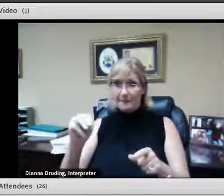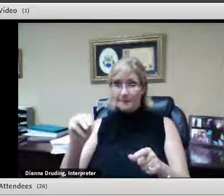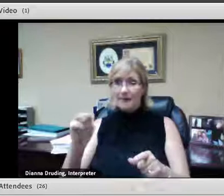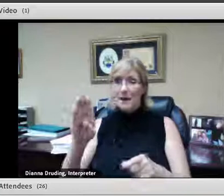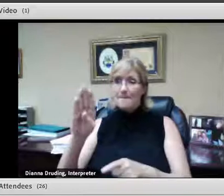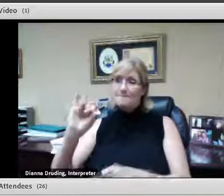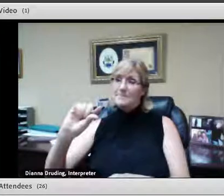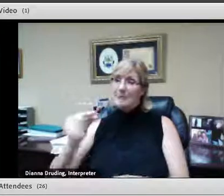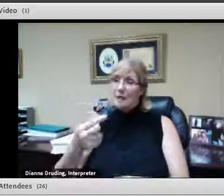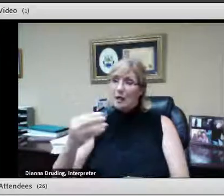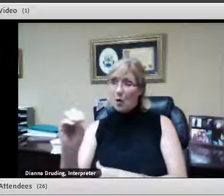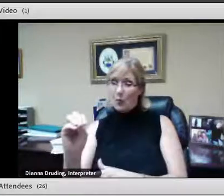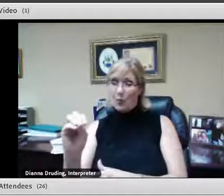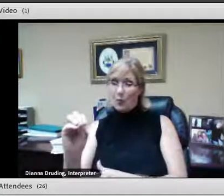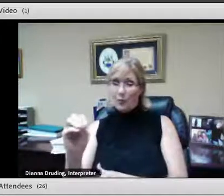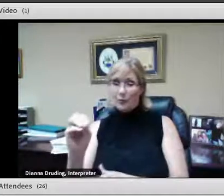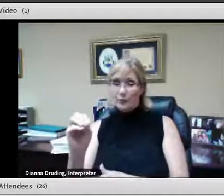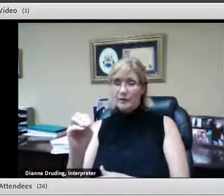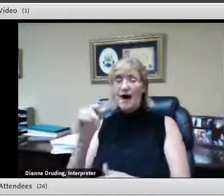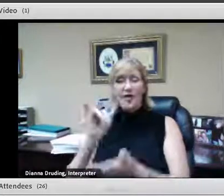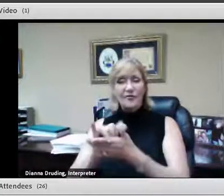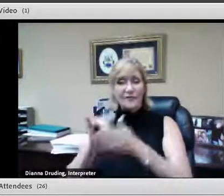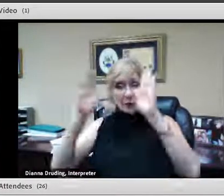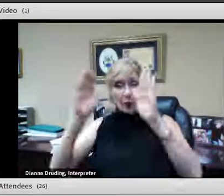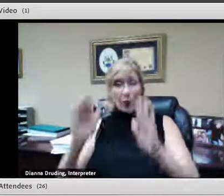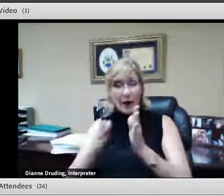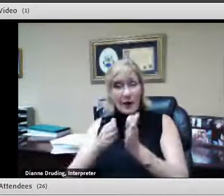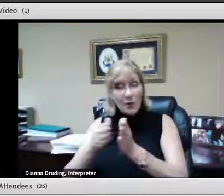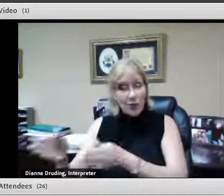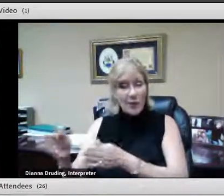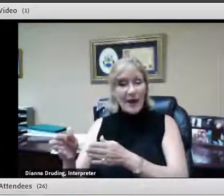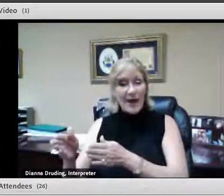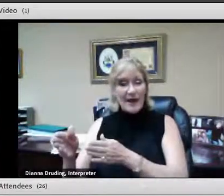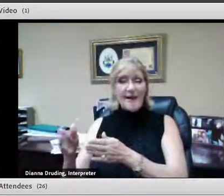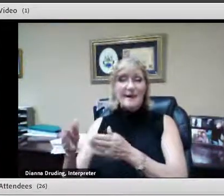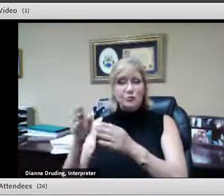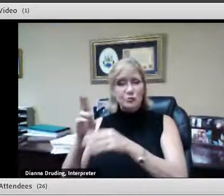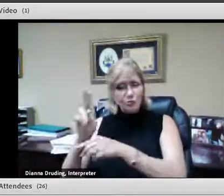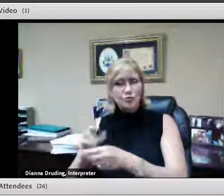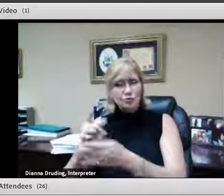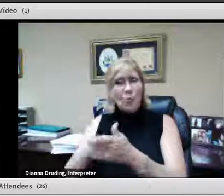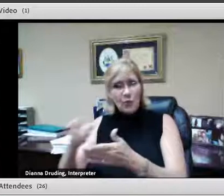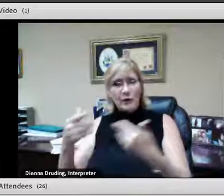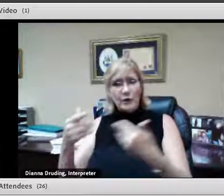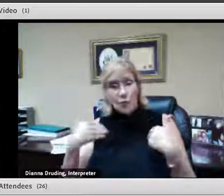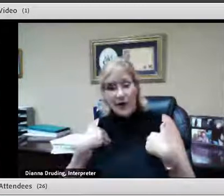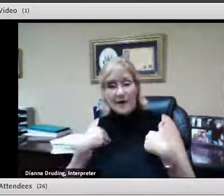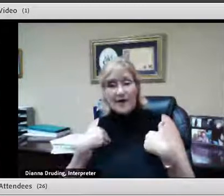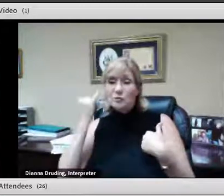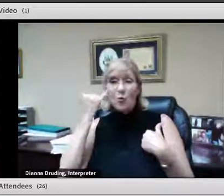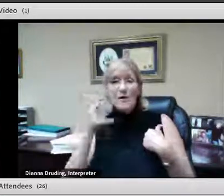and this is a great way to just kind of maximize the resources you have. If you have a lot of stuff that's just been sitting around,